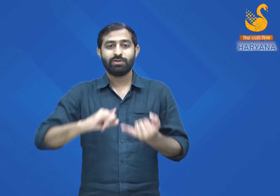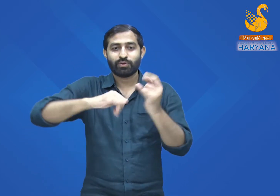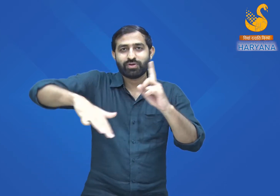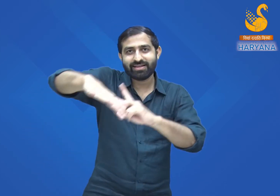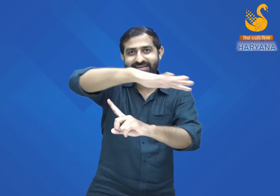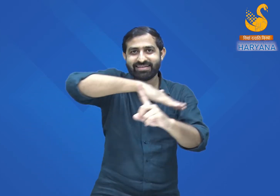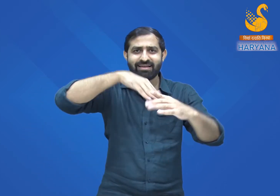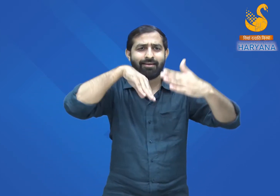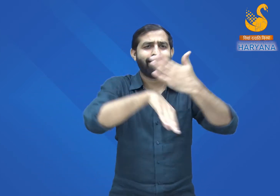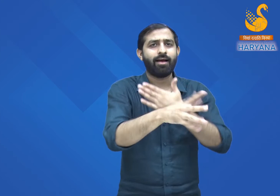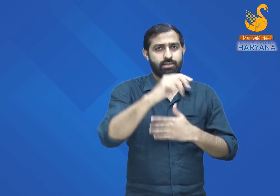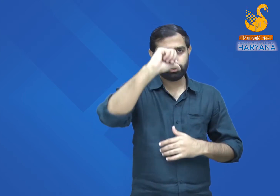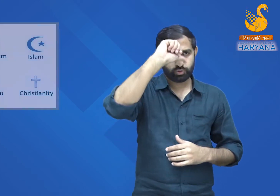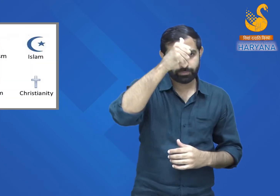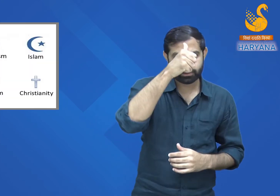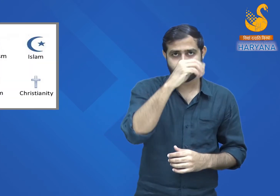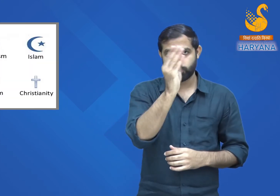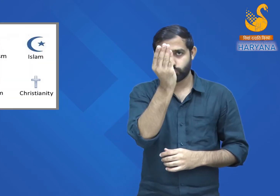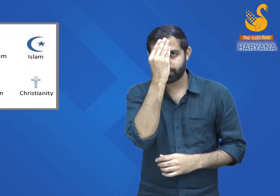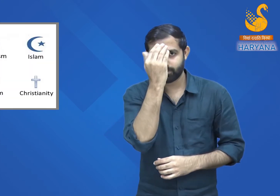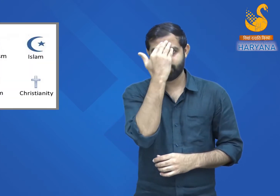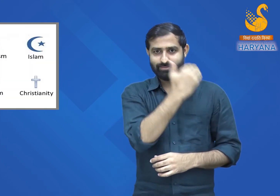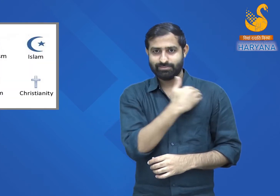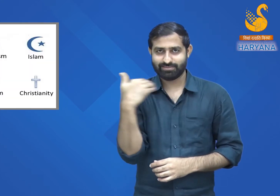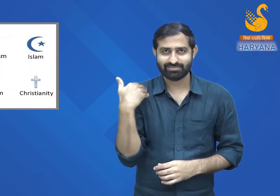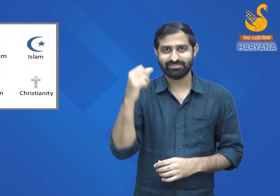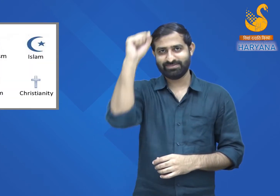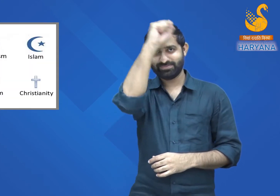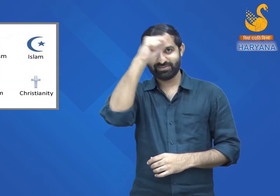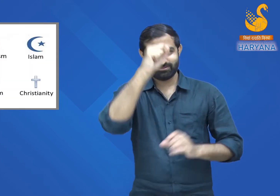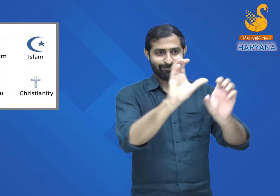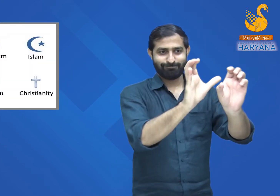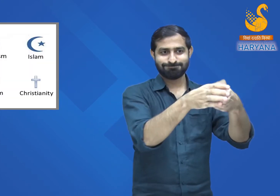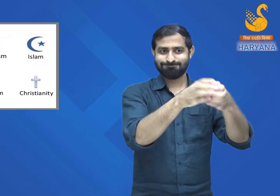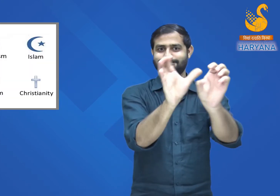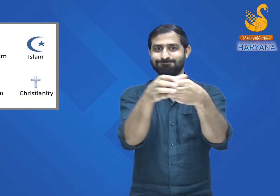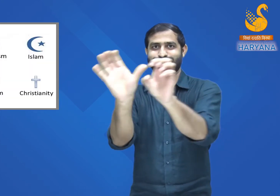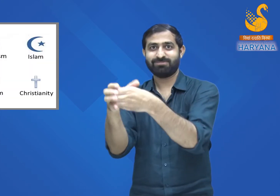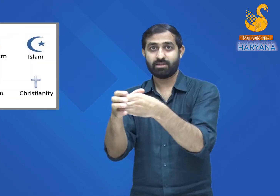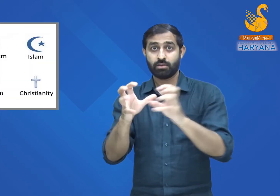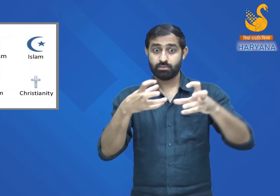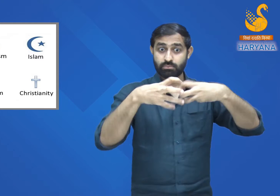In our society, we have different communities which follow different religions